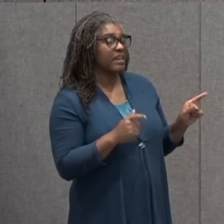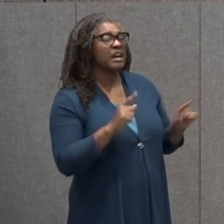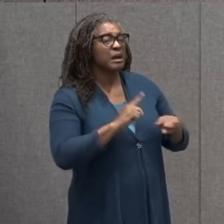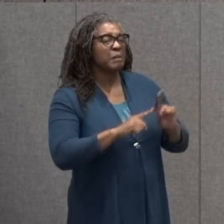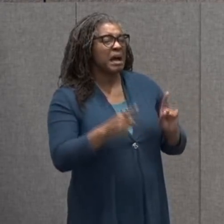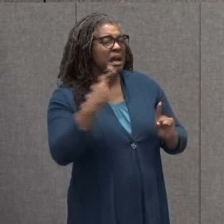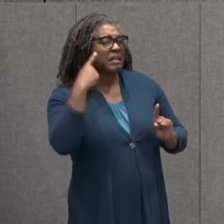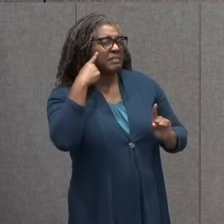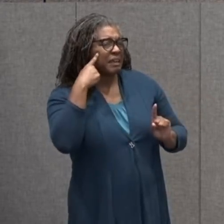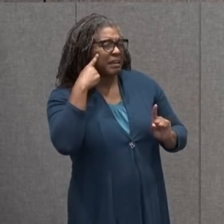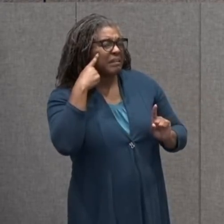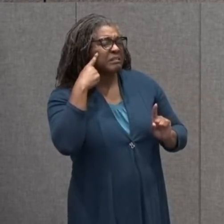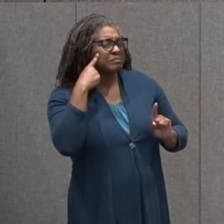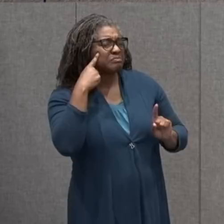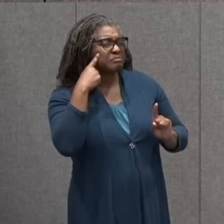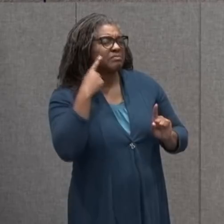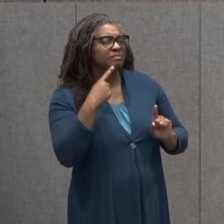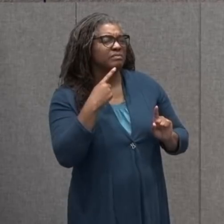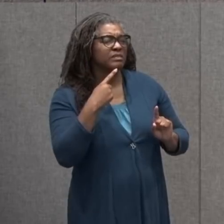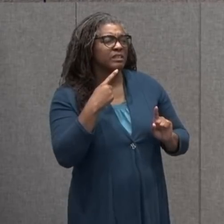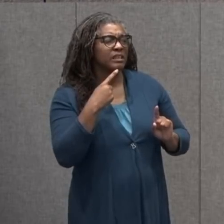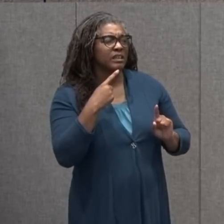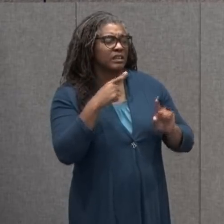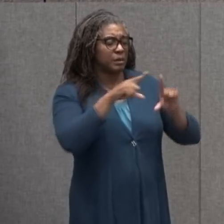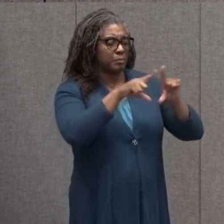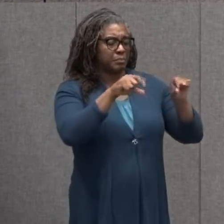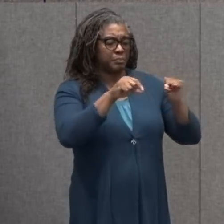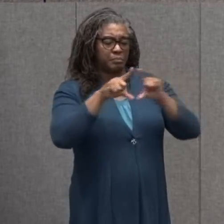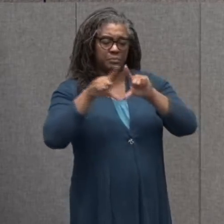fourth a sheet of paper, don't you think? [Ms. Craft] Yeah, that's a good sized card, yeah.